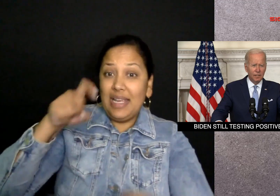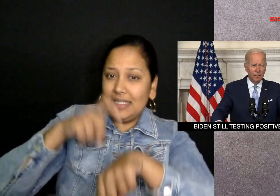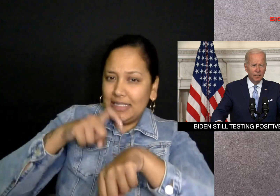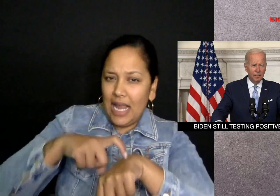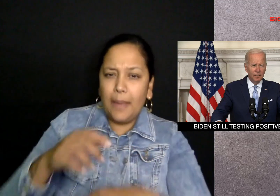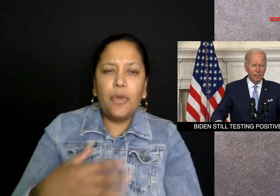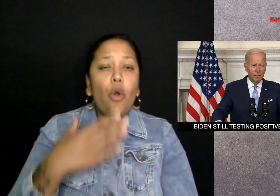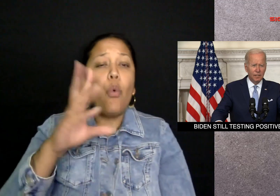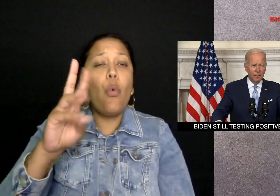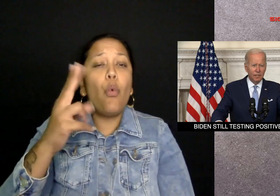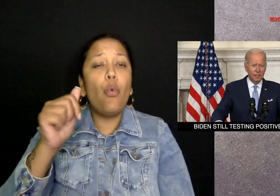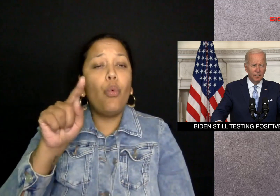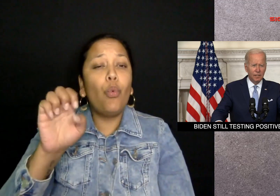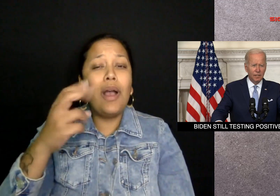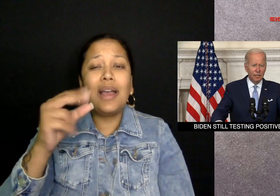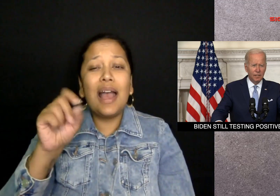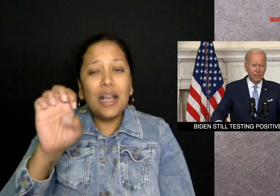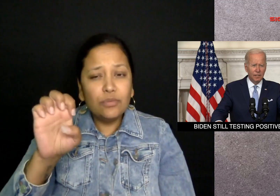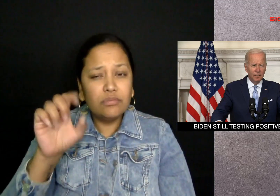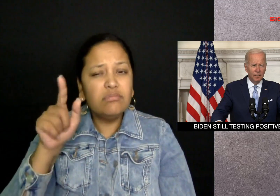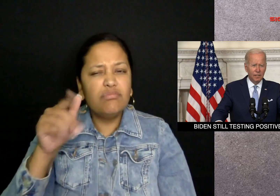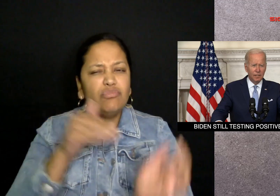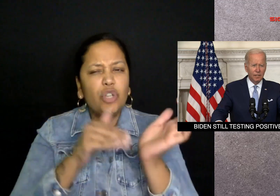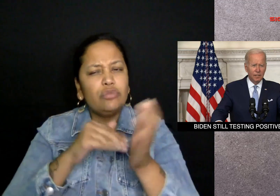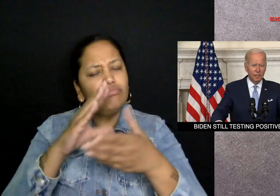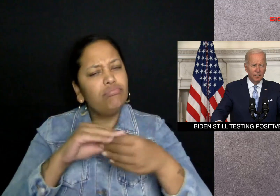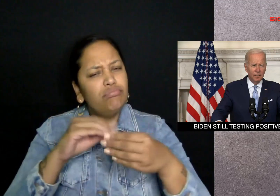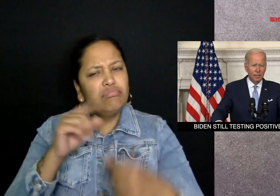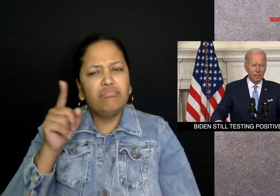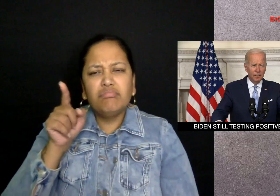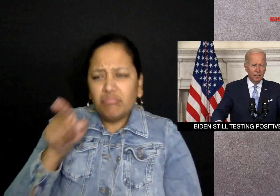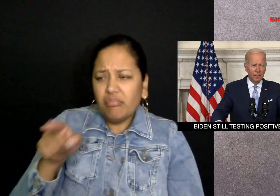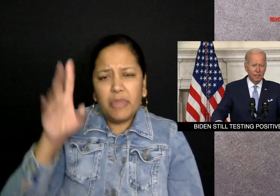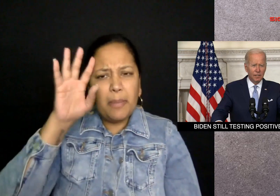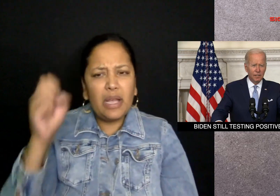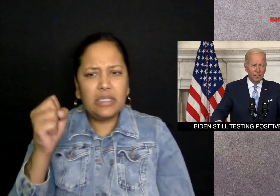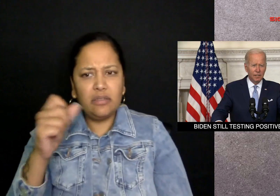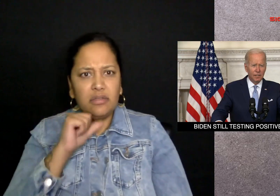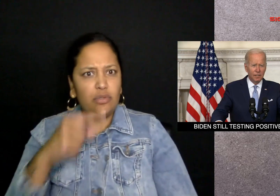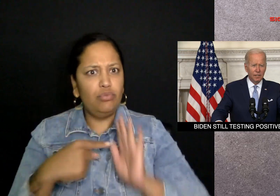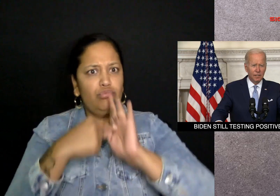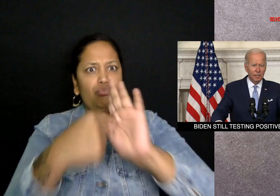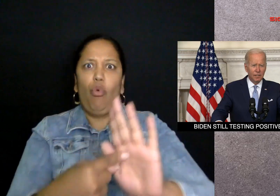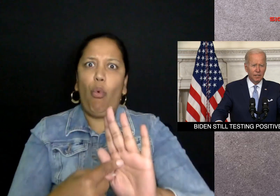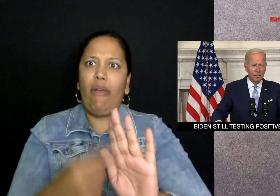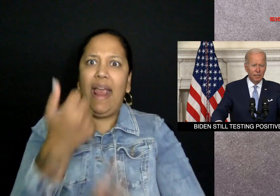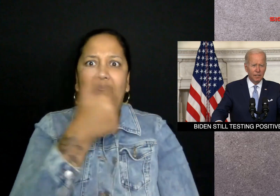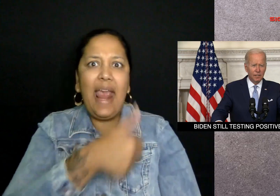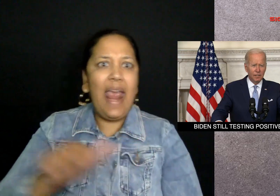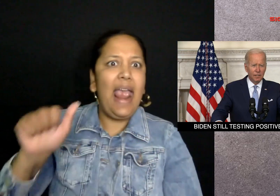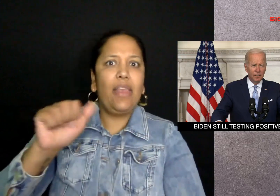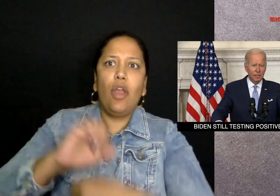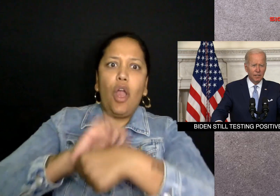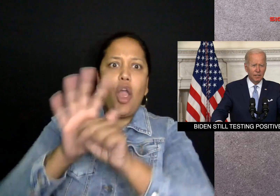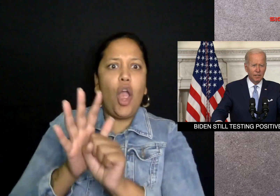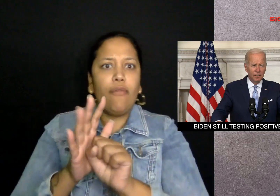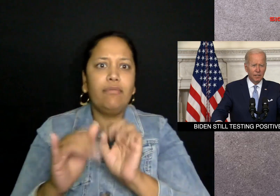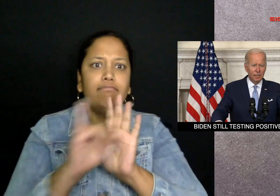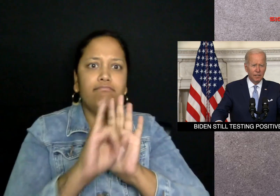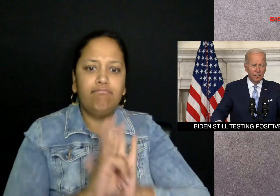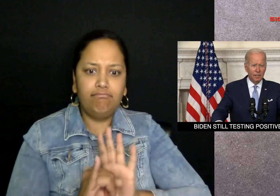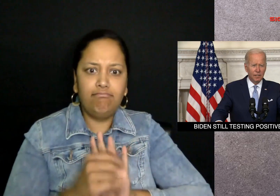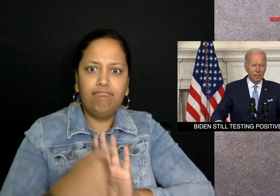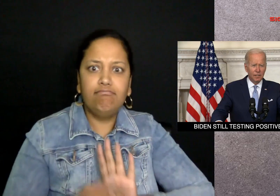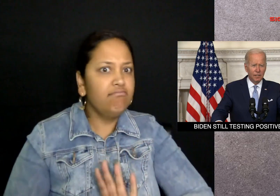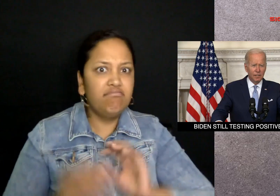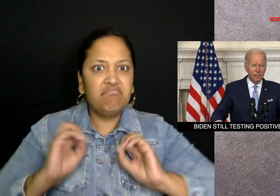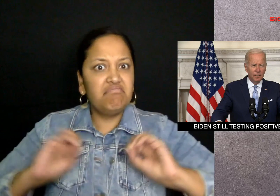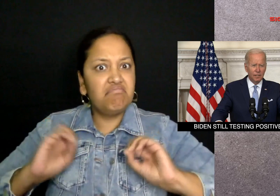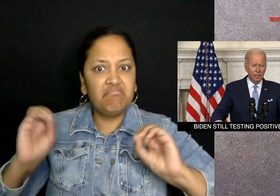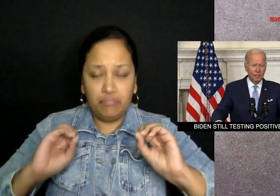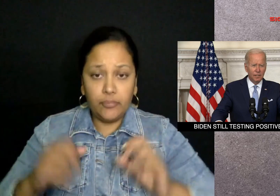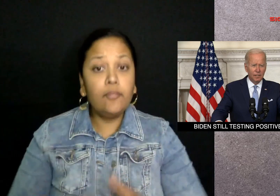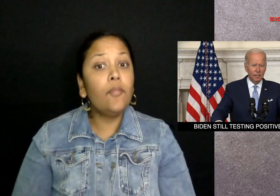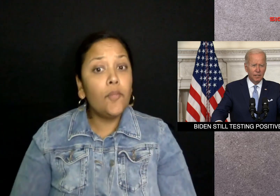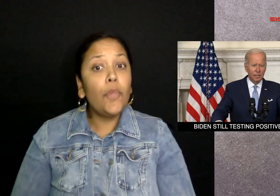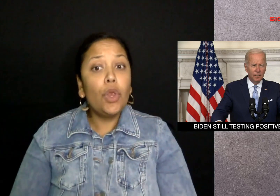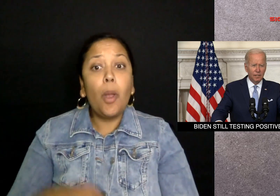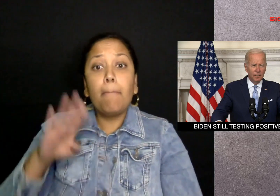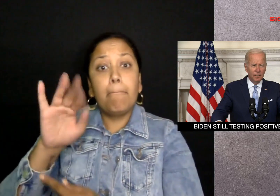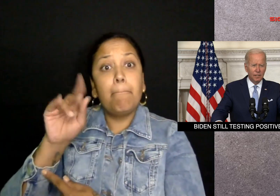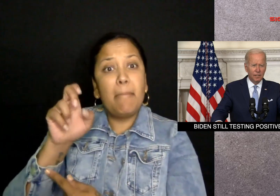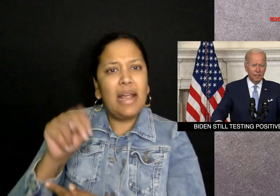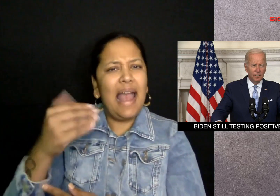this time the White House physician says the president is completely asymptomatic